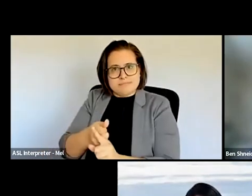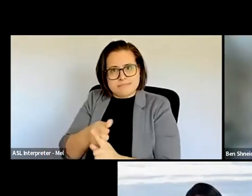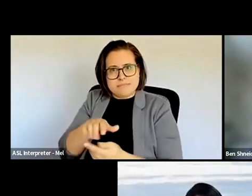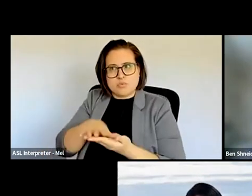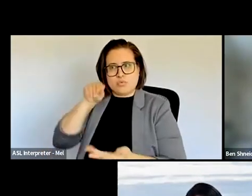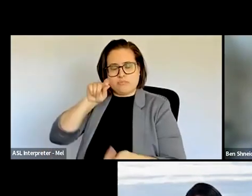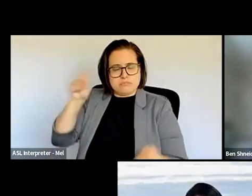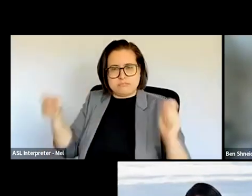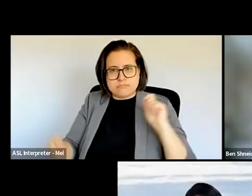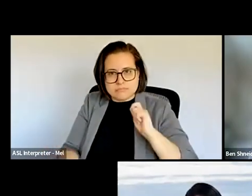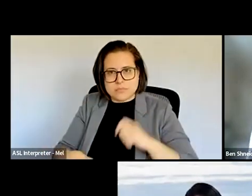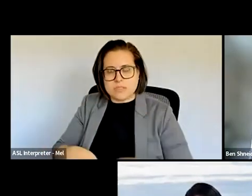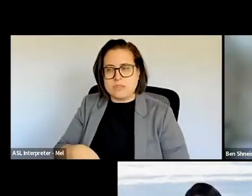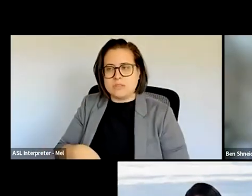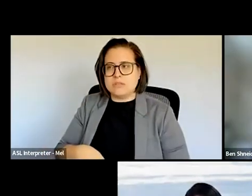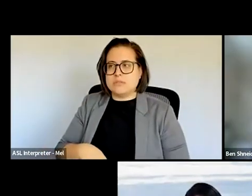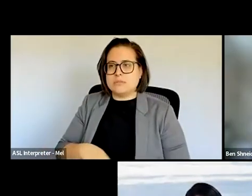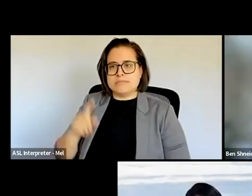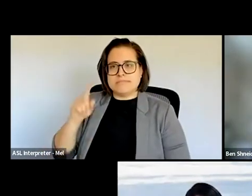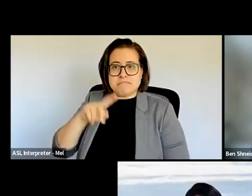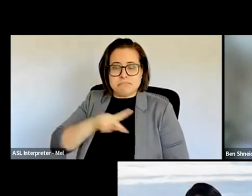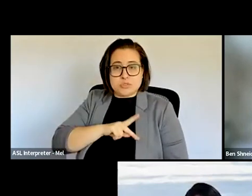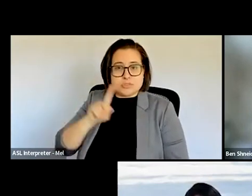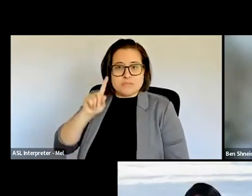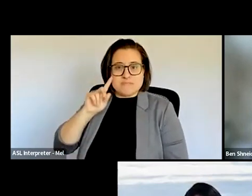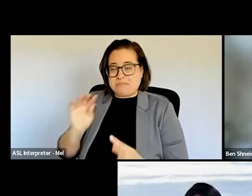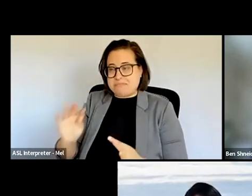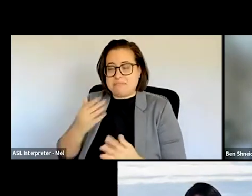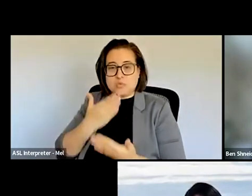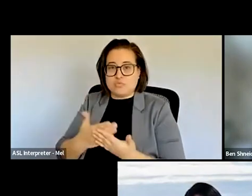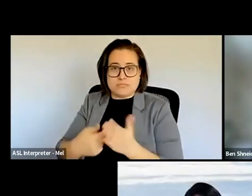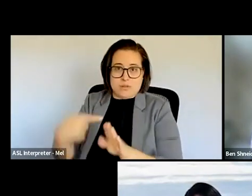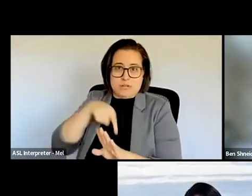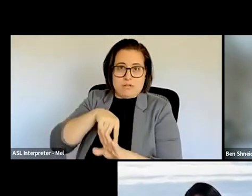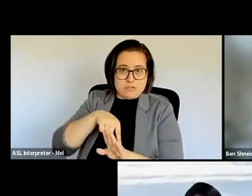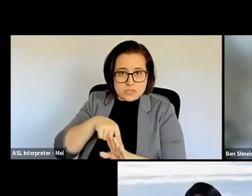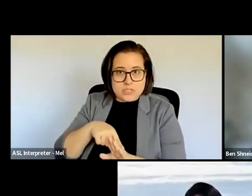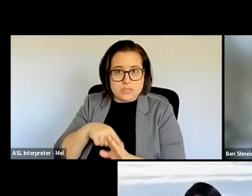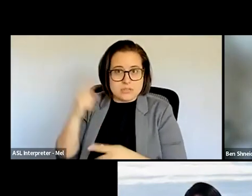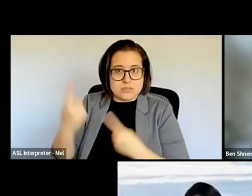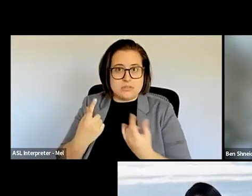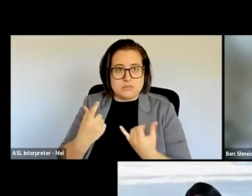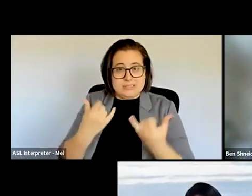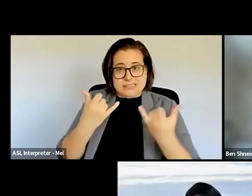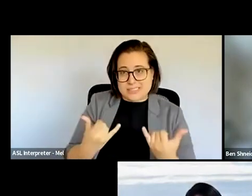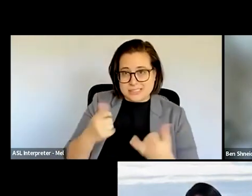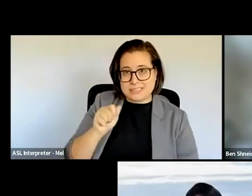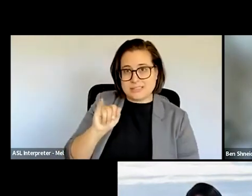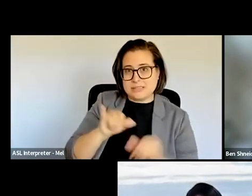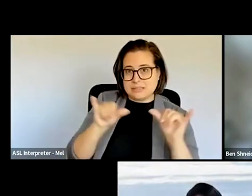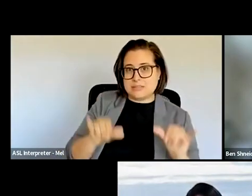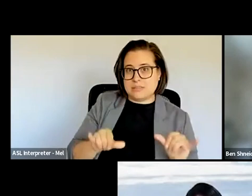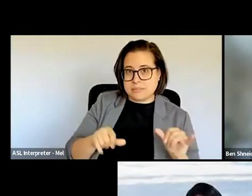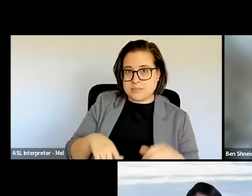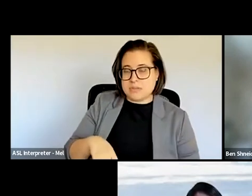and so I actually think it's a great analogy for thinking about today's AI systems and how